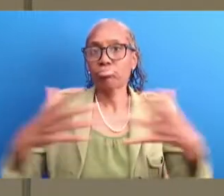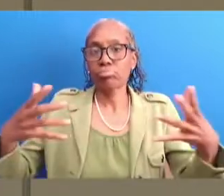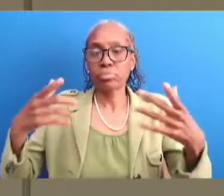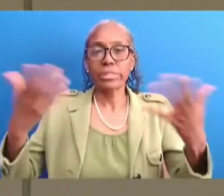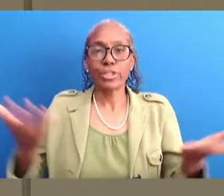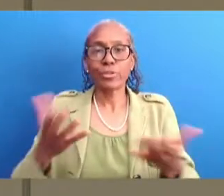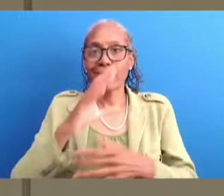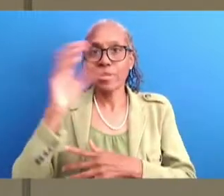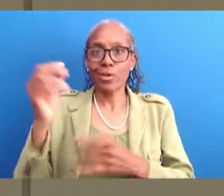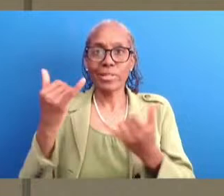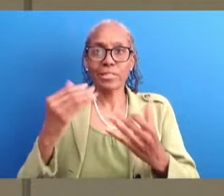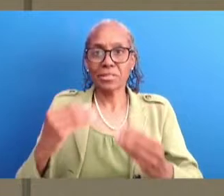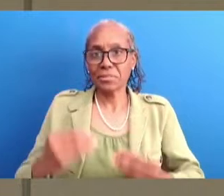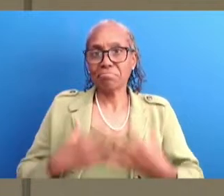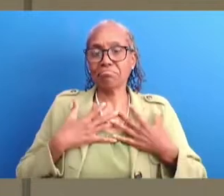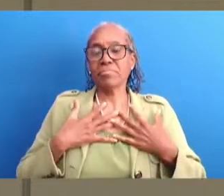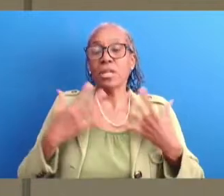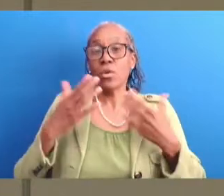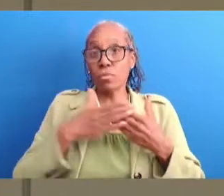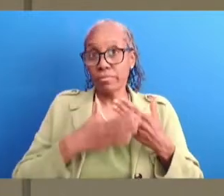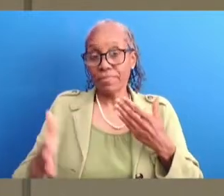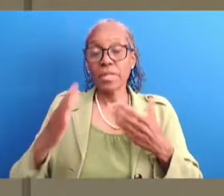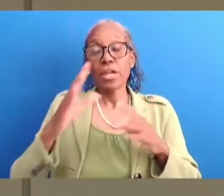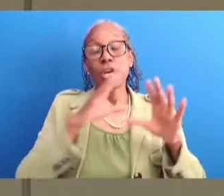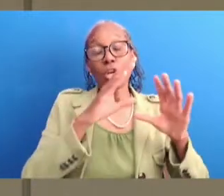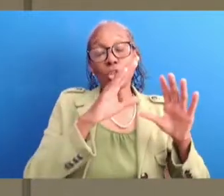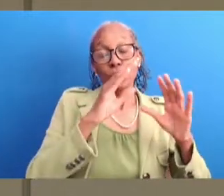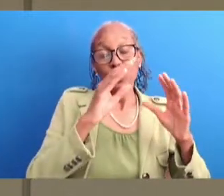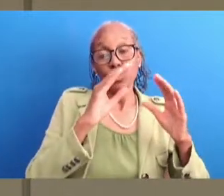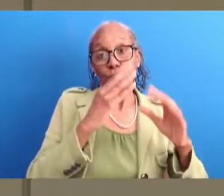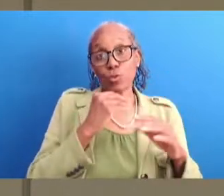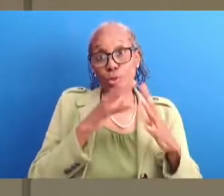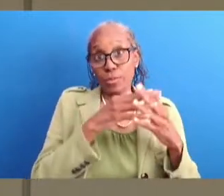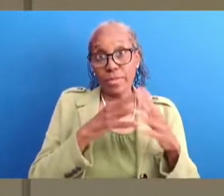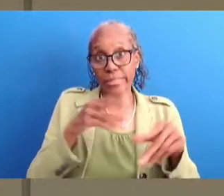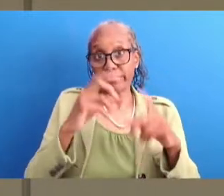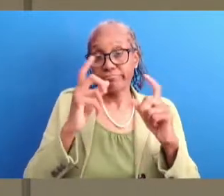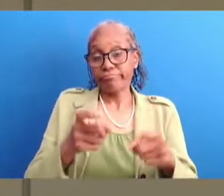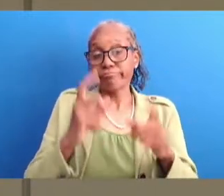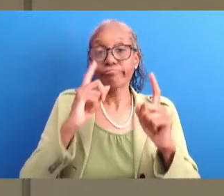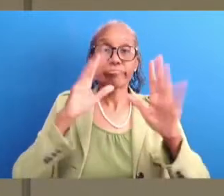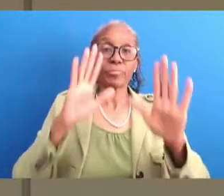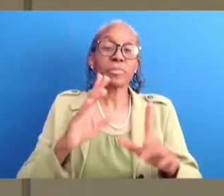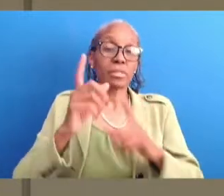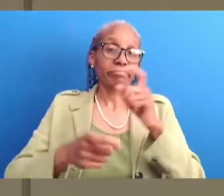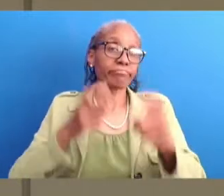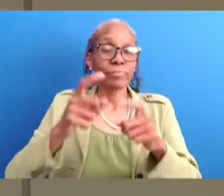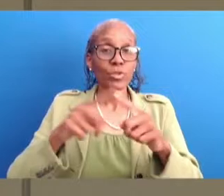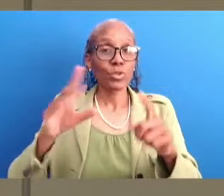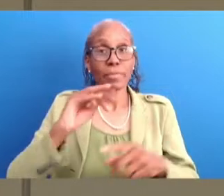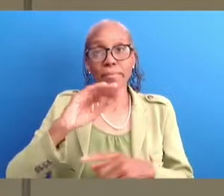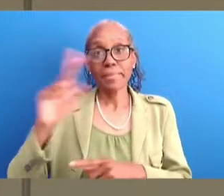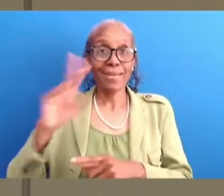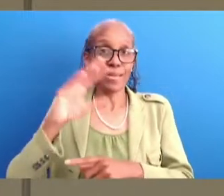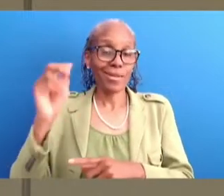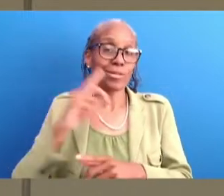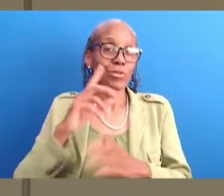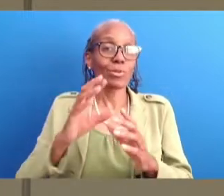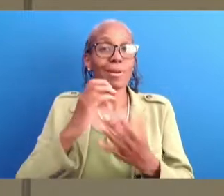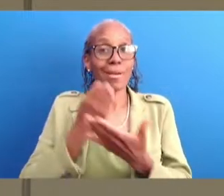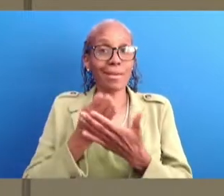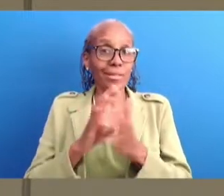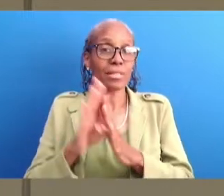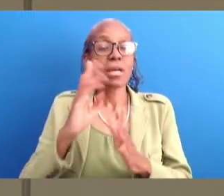PRESENCE THAT CONTINUES TO